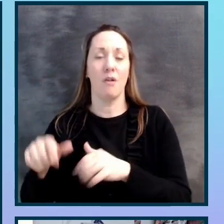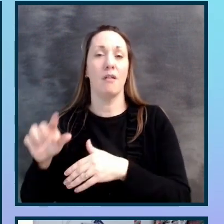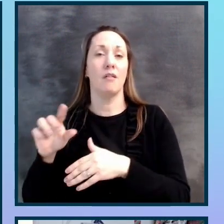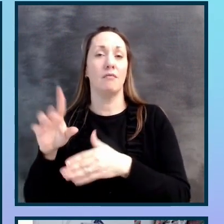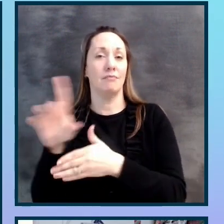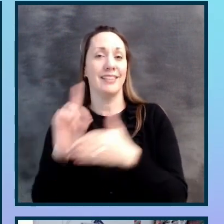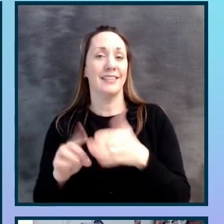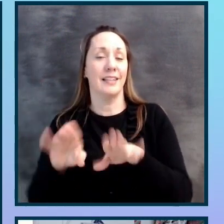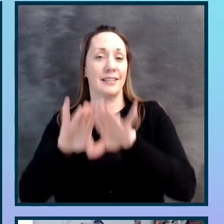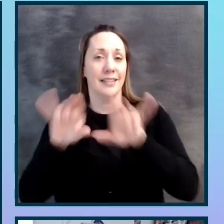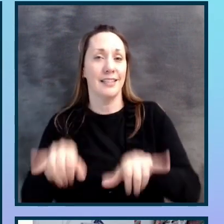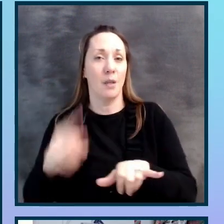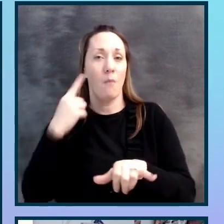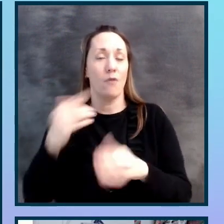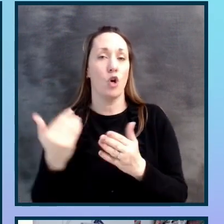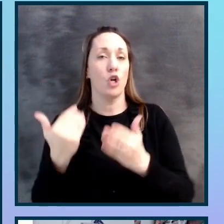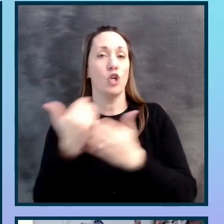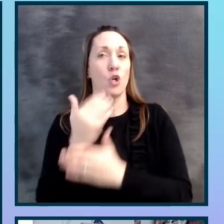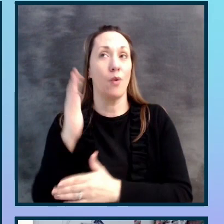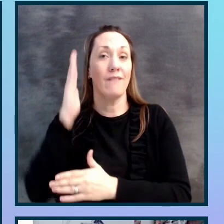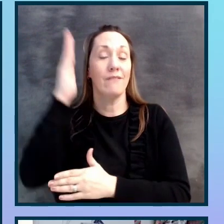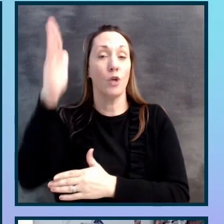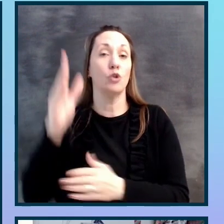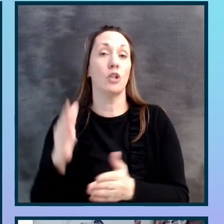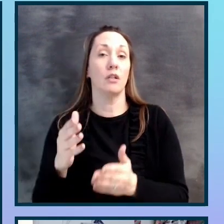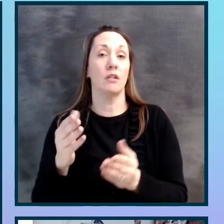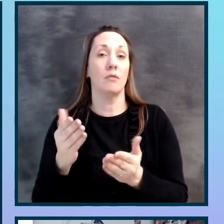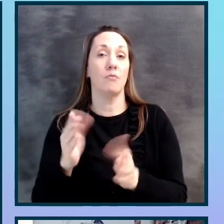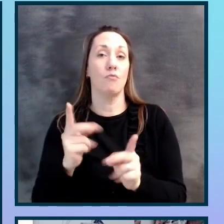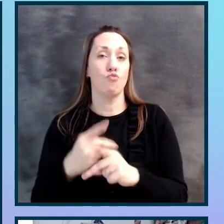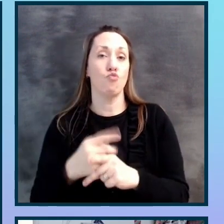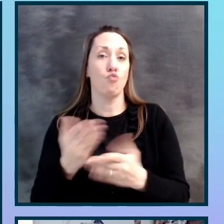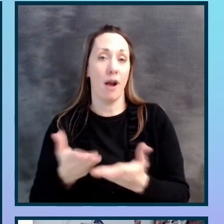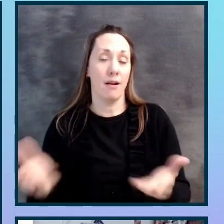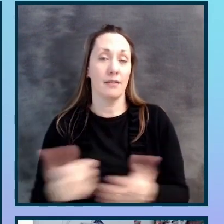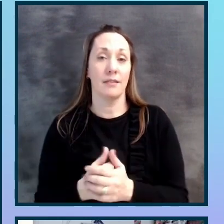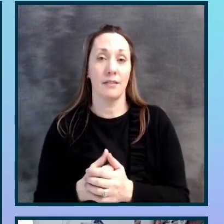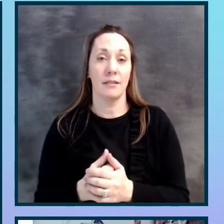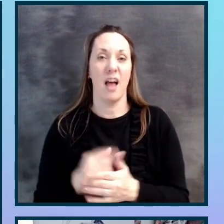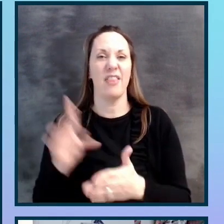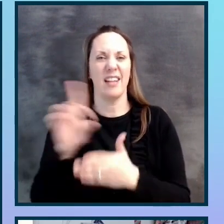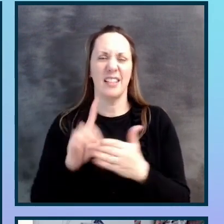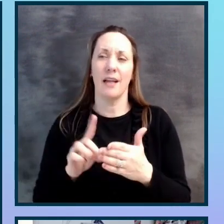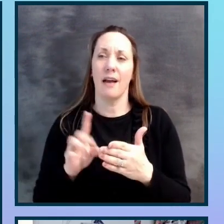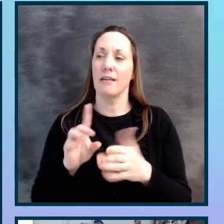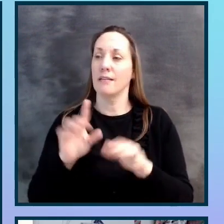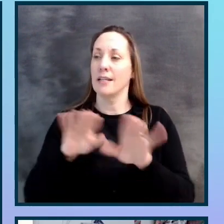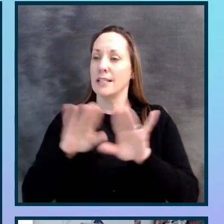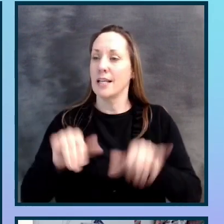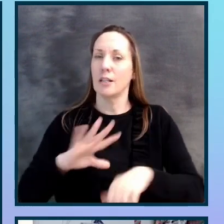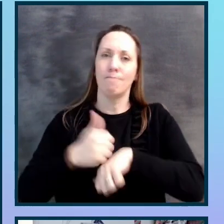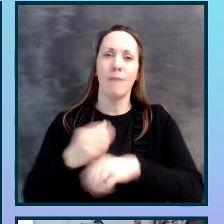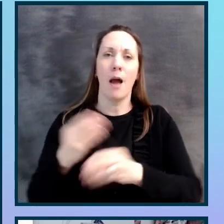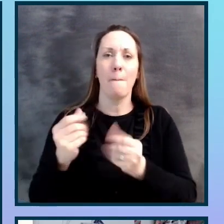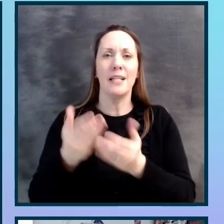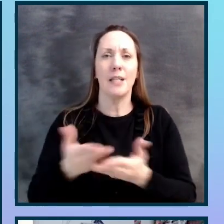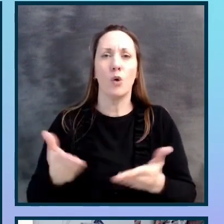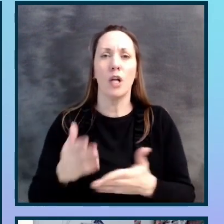for our new and future products. This design system is based on material component design, and we've tailored it